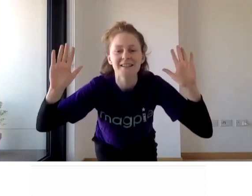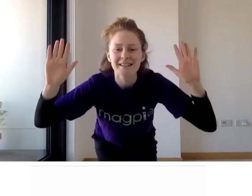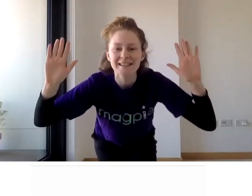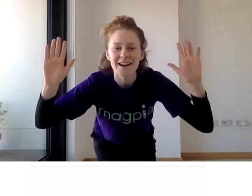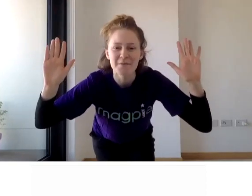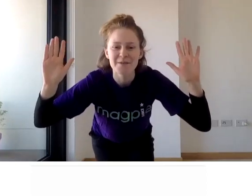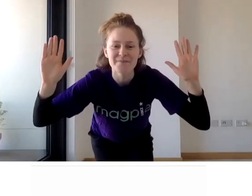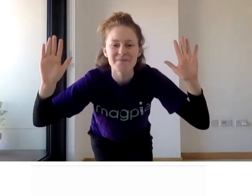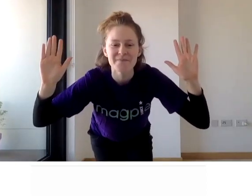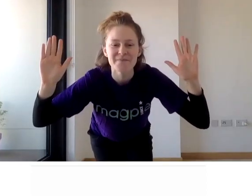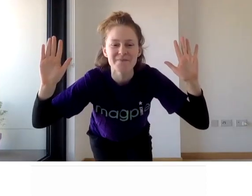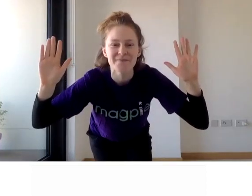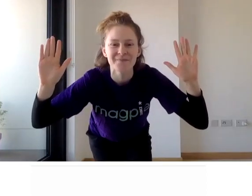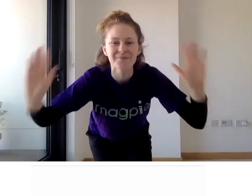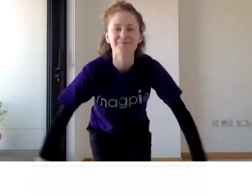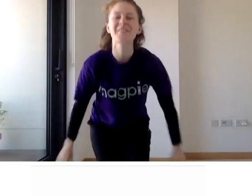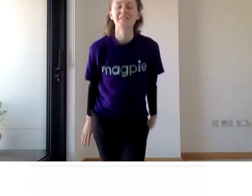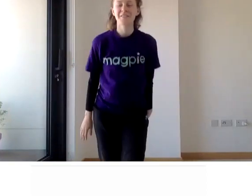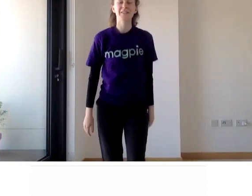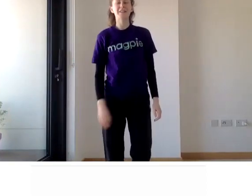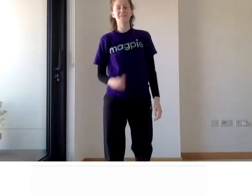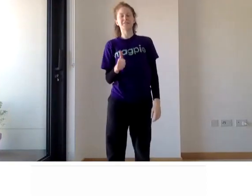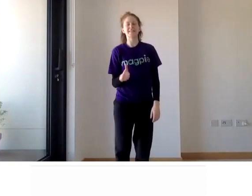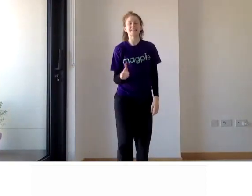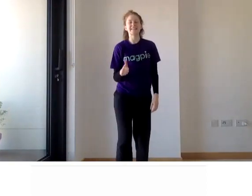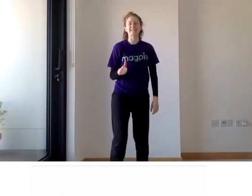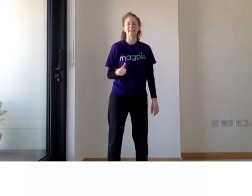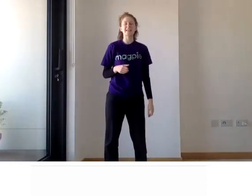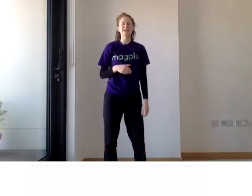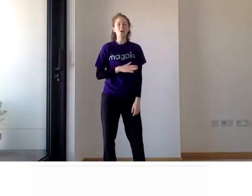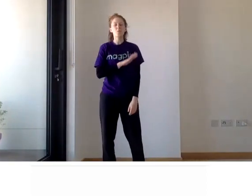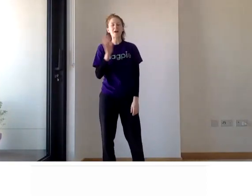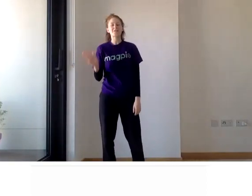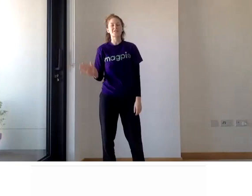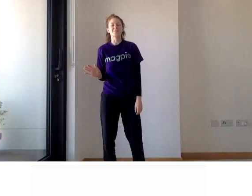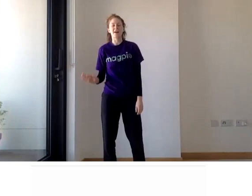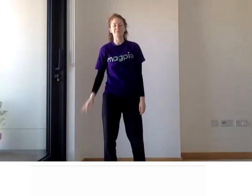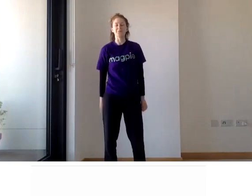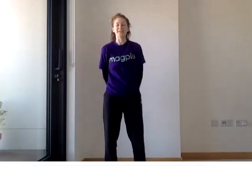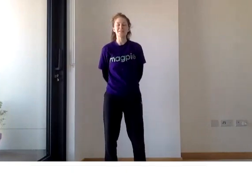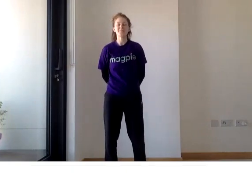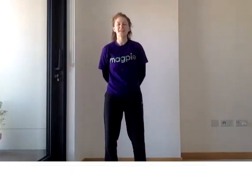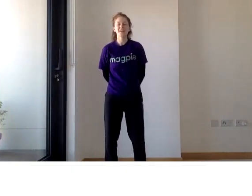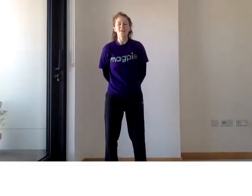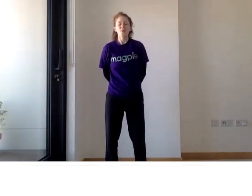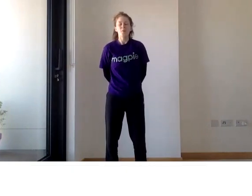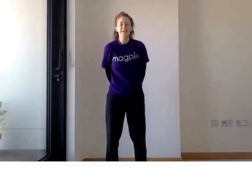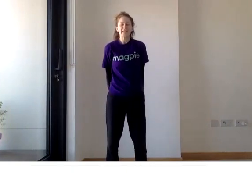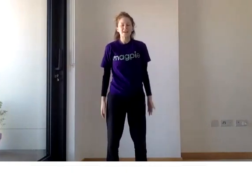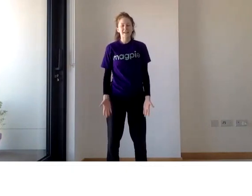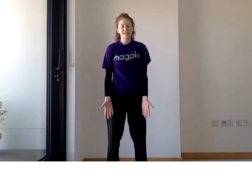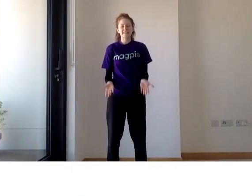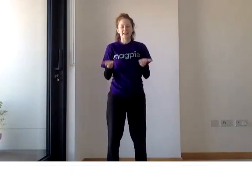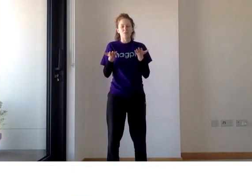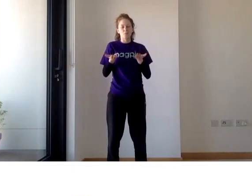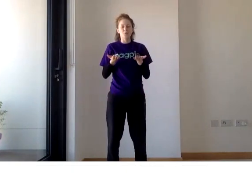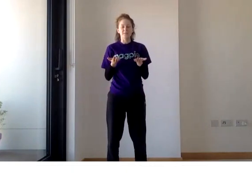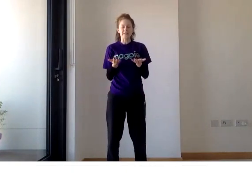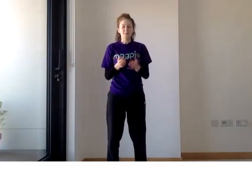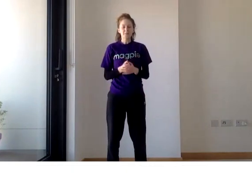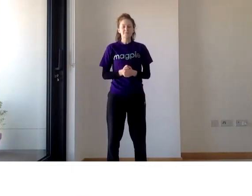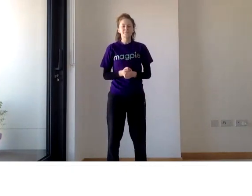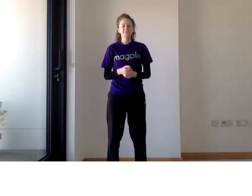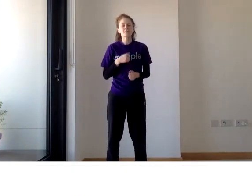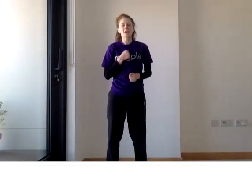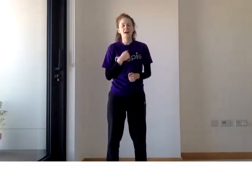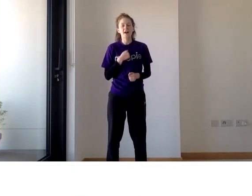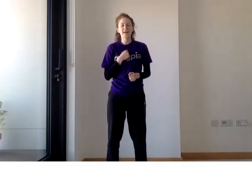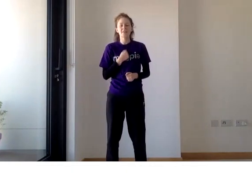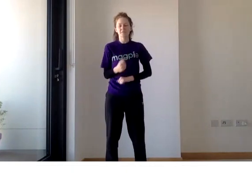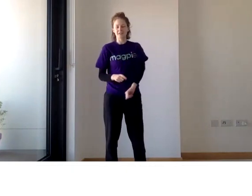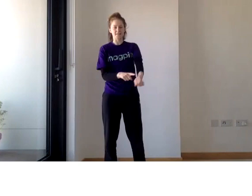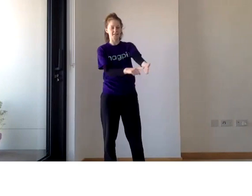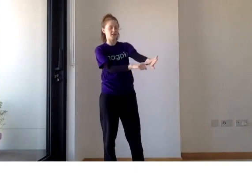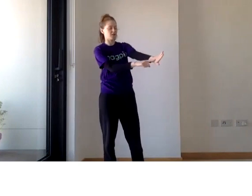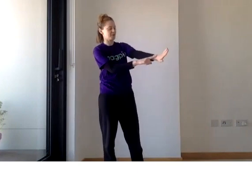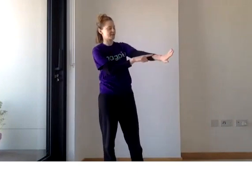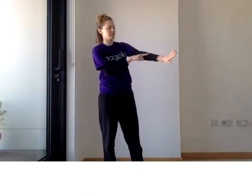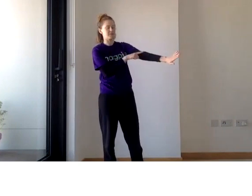simon fantastic welcome everybody we are now going to get warmed up i am going to start with some